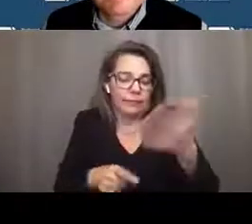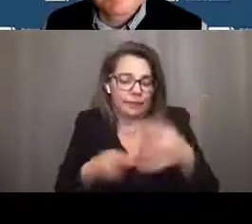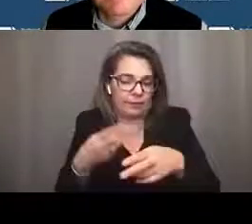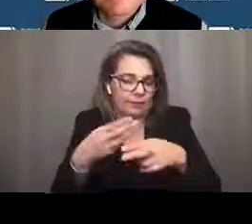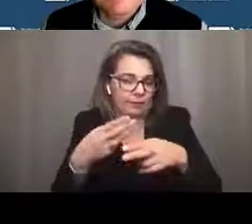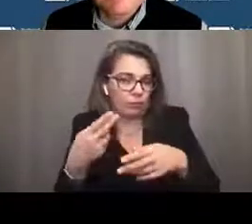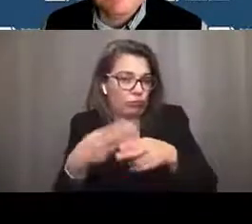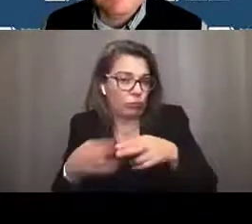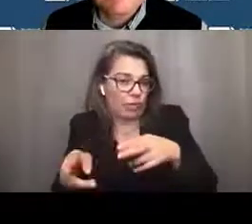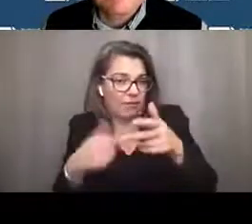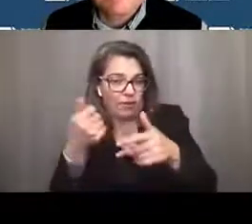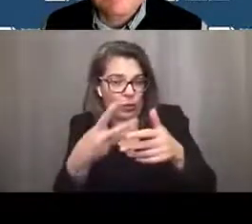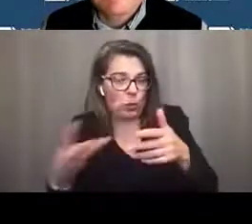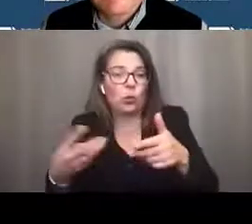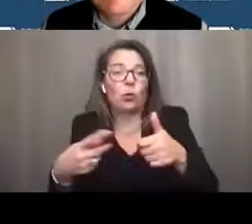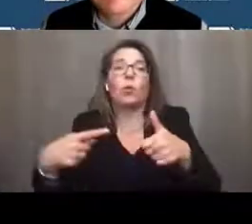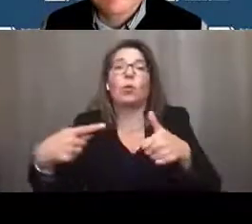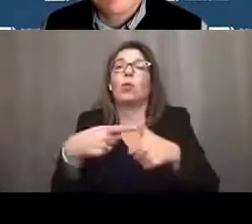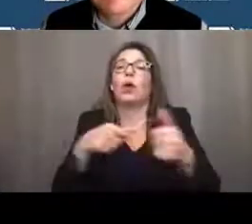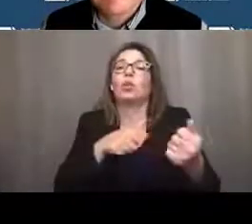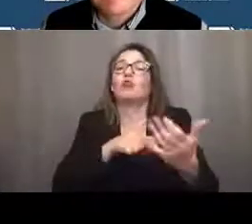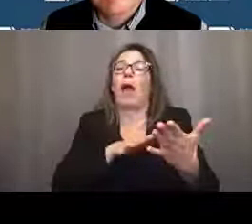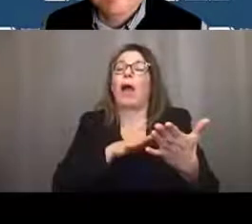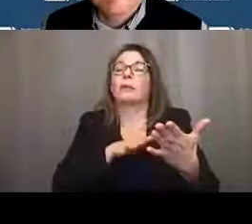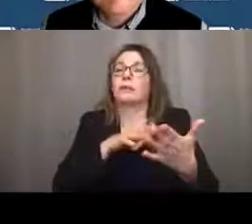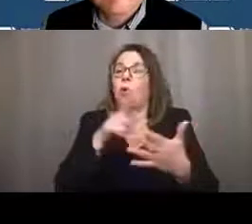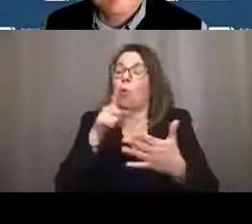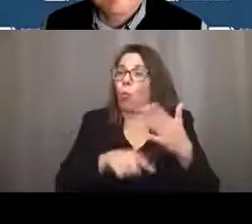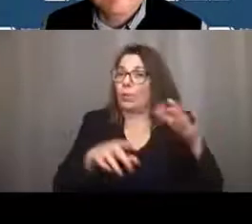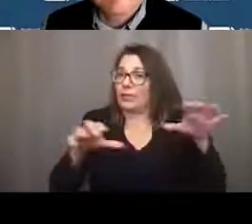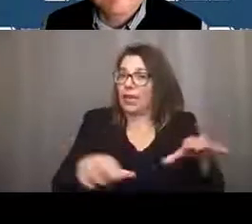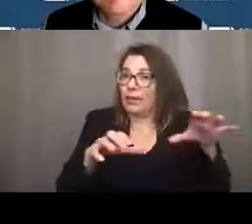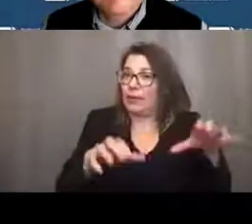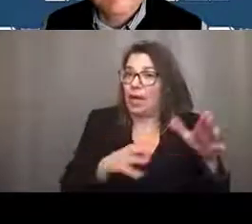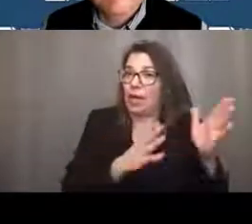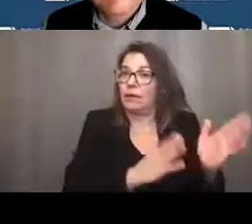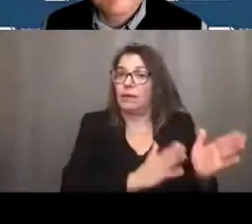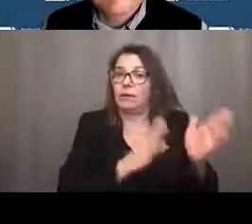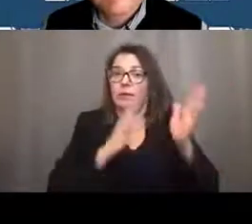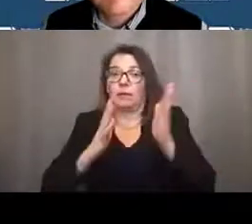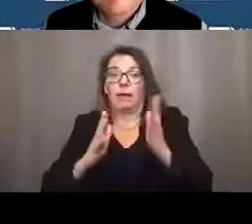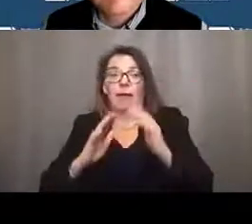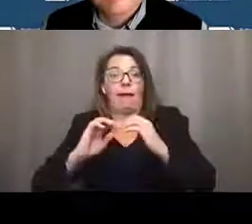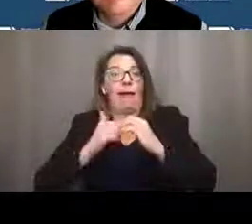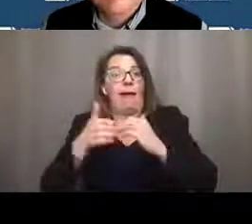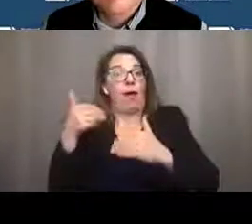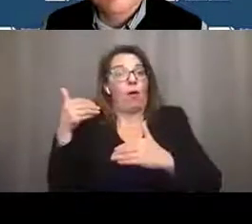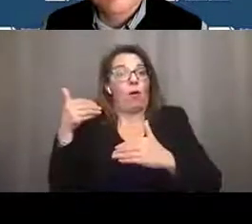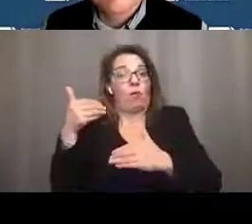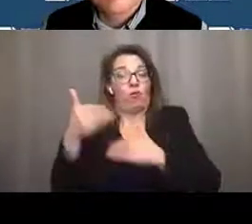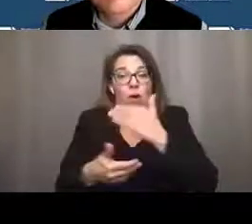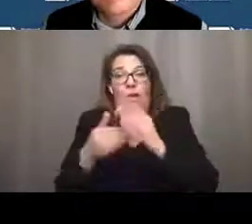you're going to address what is to be done, how the progress is to be reported to you,